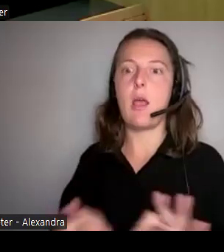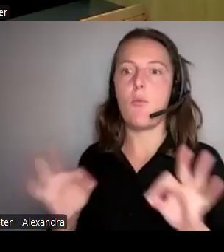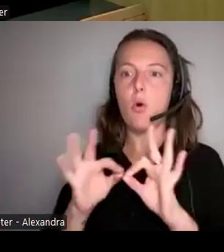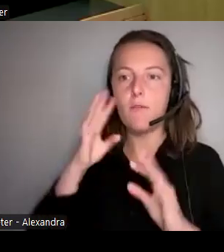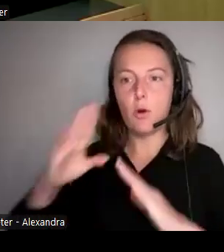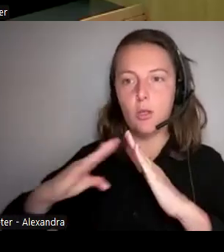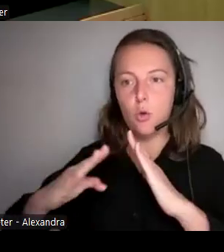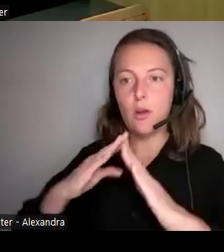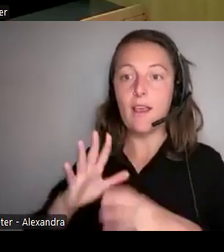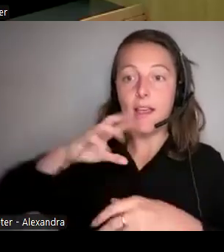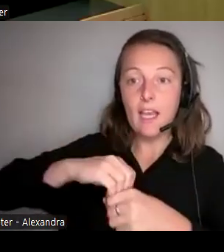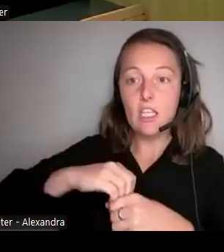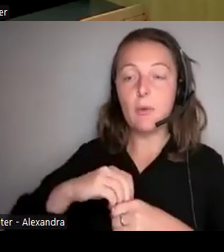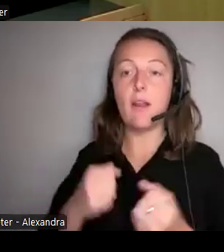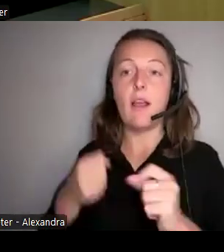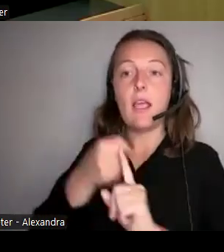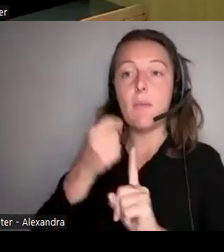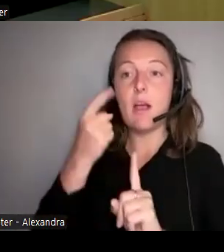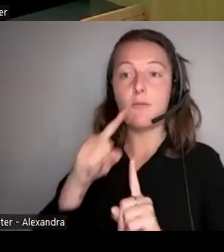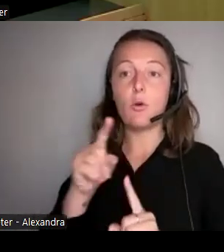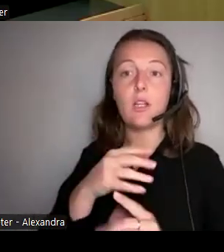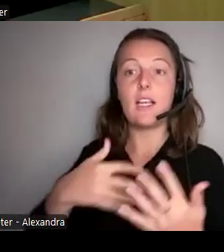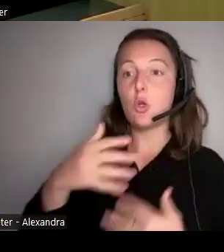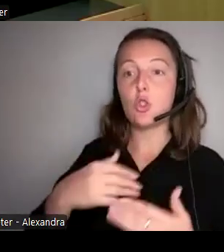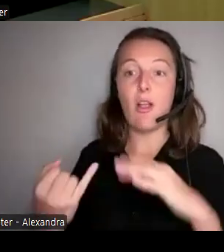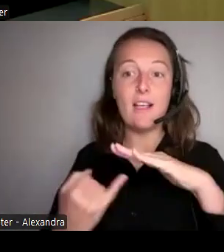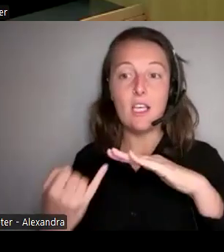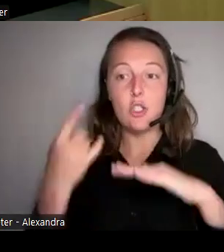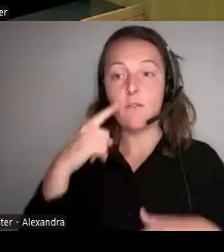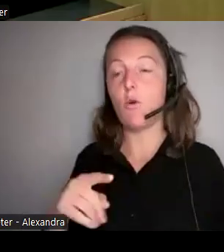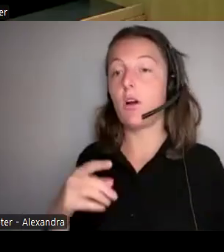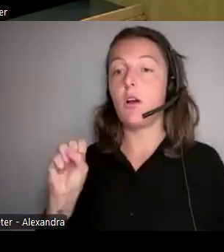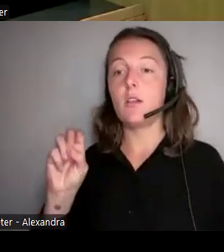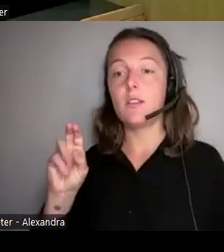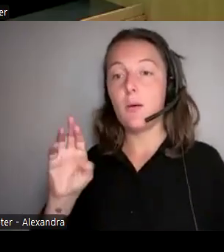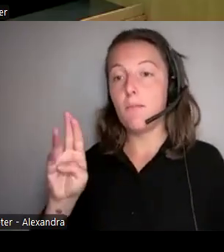um you know uh the impact of social isolation on substance abuse and mental illness. And